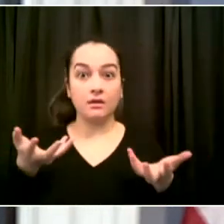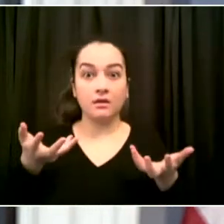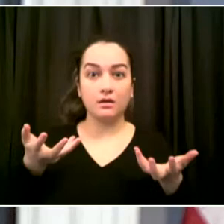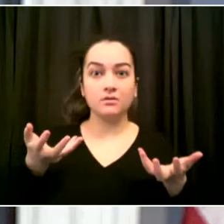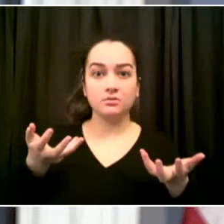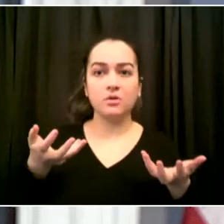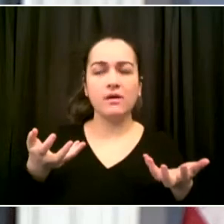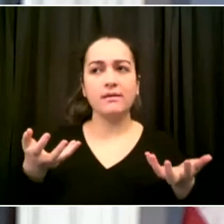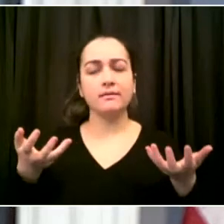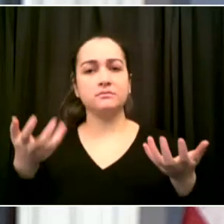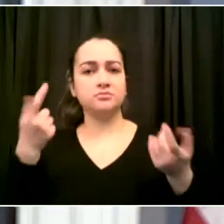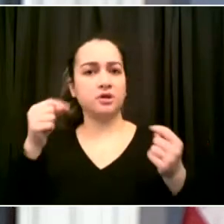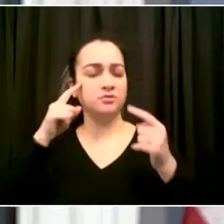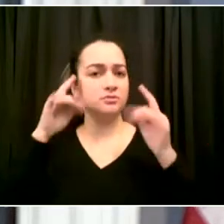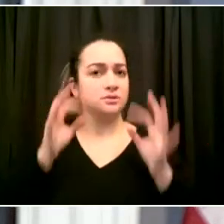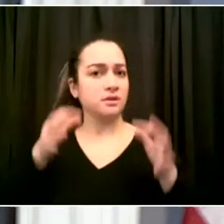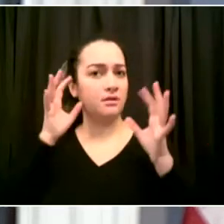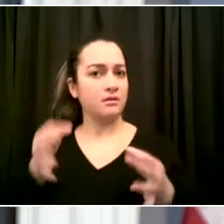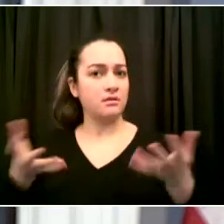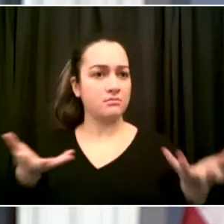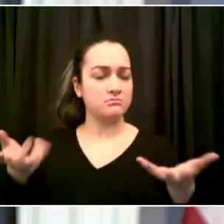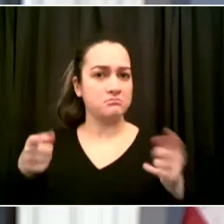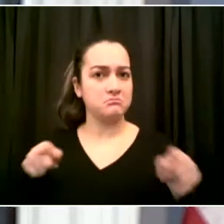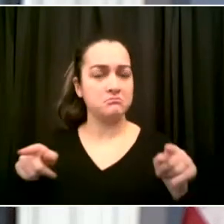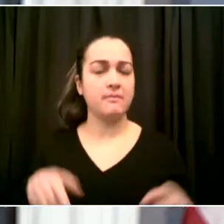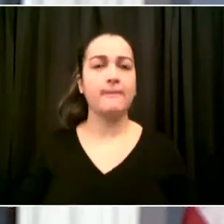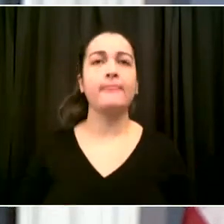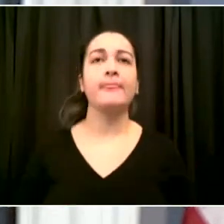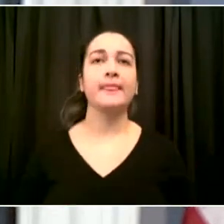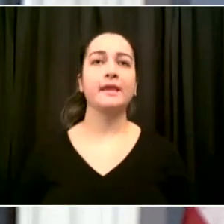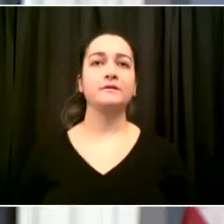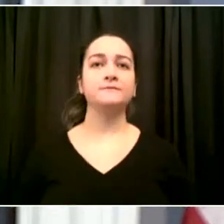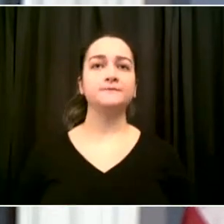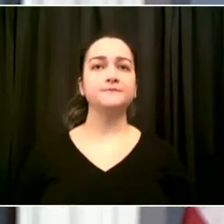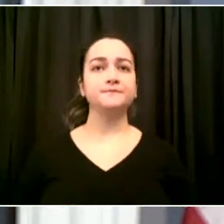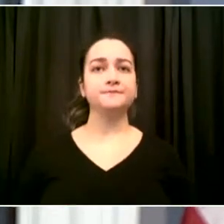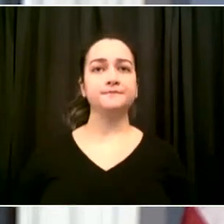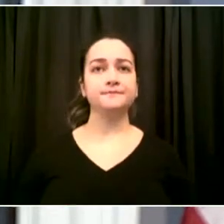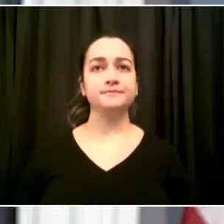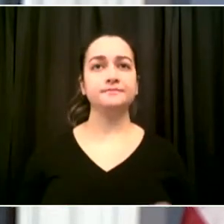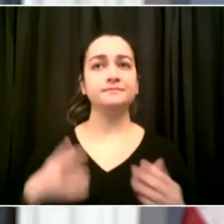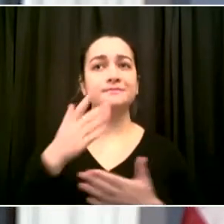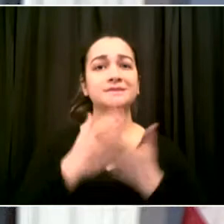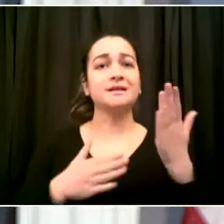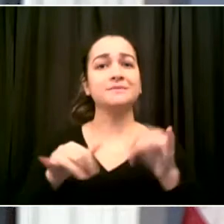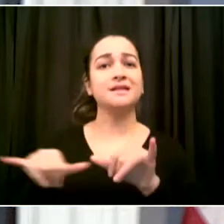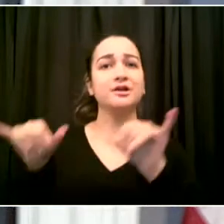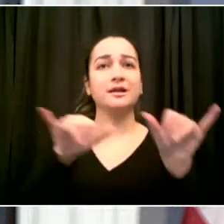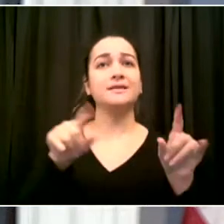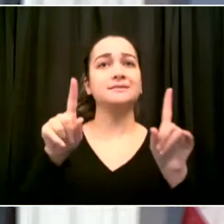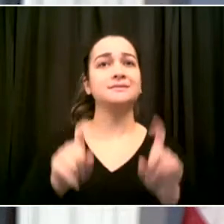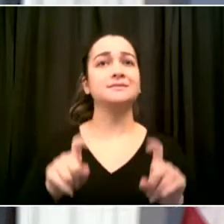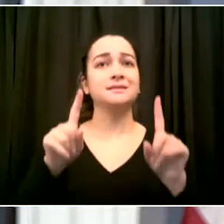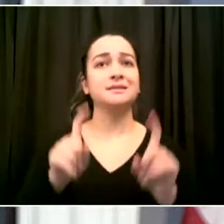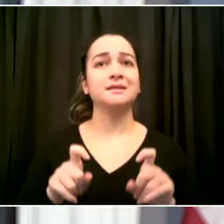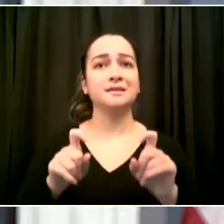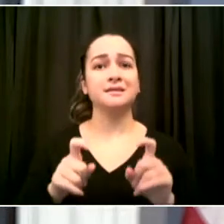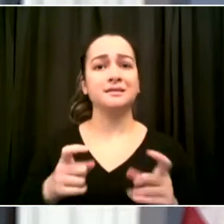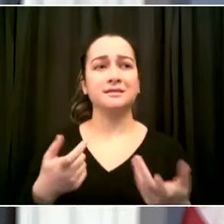CHALLENGES IN ASSESSMENENT I JOIN WITH THE MAYOR, I'VE NEVER BEEN A FAN OF IT, THERE IS A FAMOUS EDUCATIONAL RESEARCHER WHO SAYS SOME OF